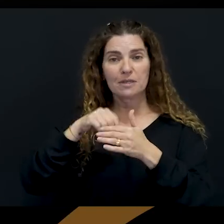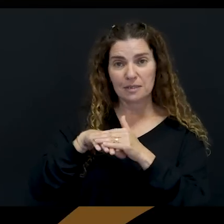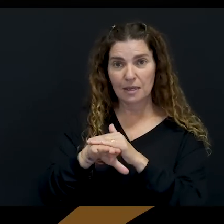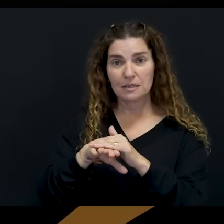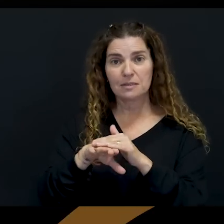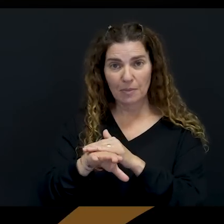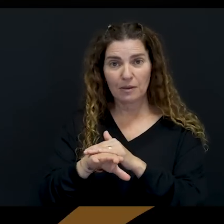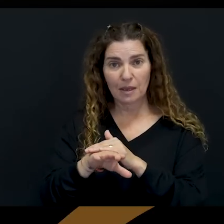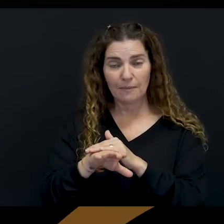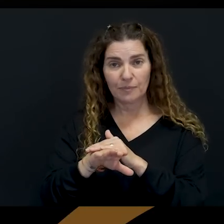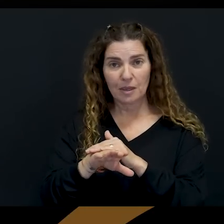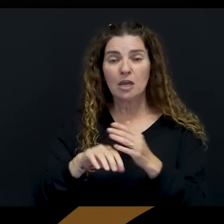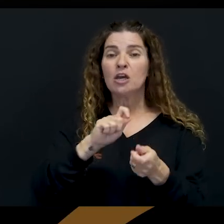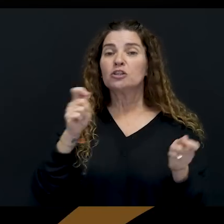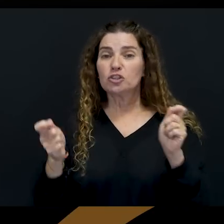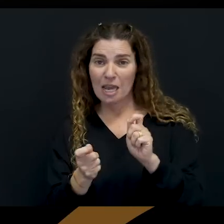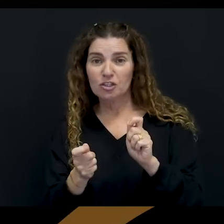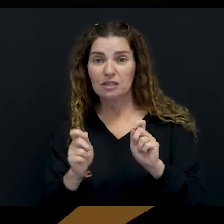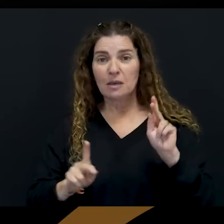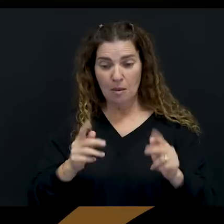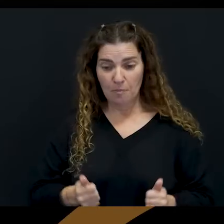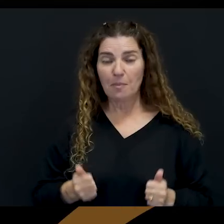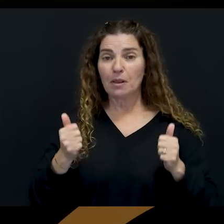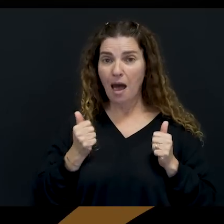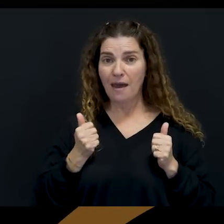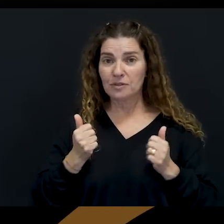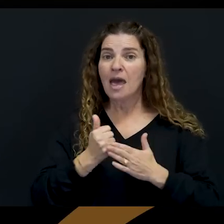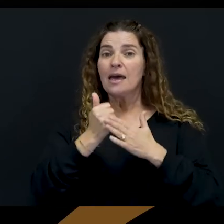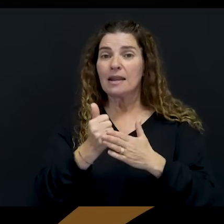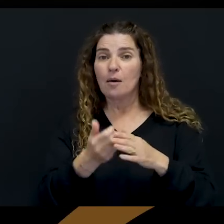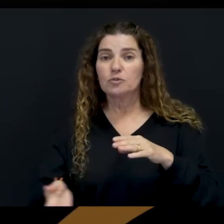not only transforms the lives of individuals and strengthens our communities,